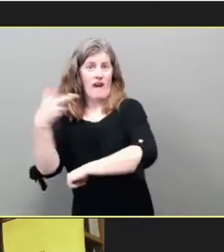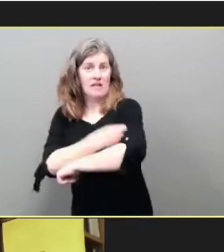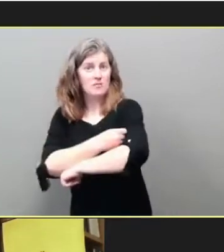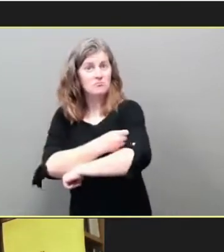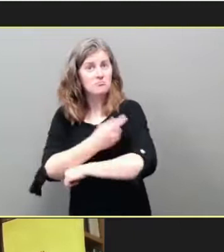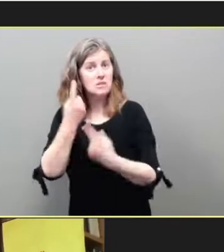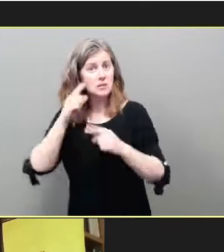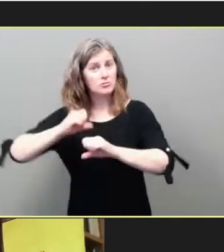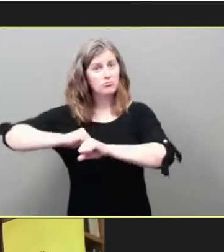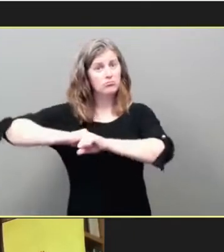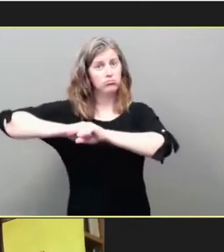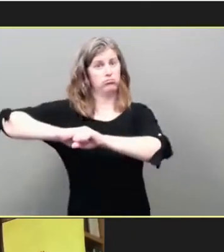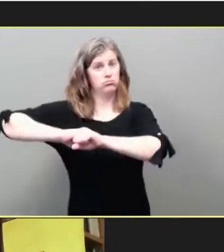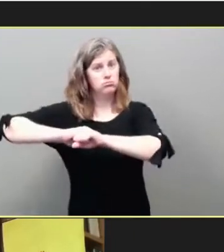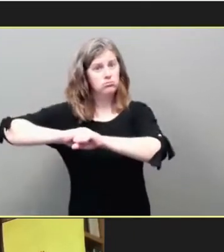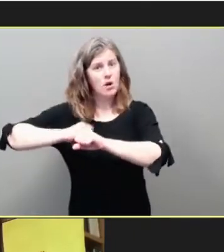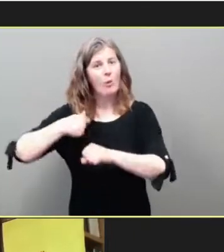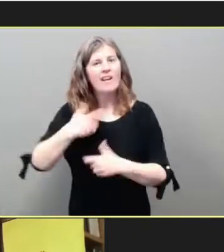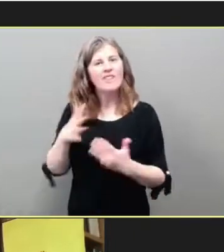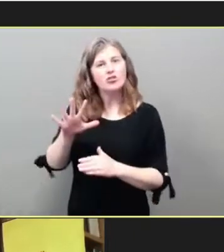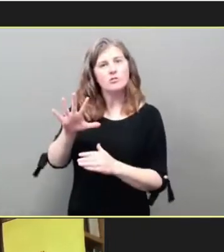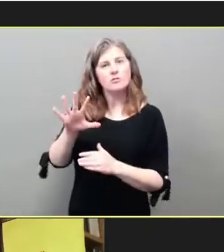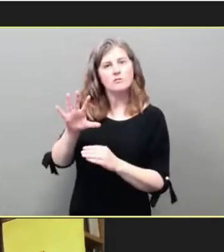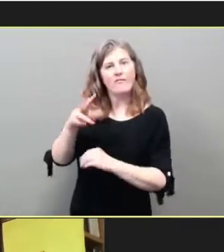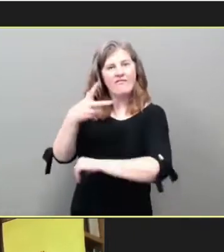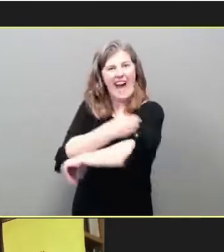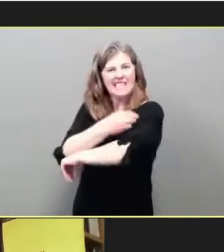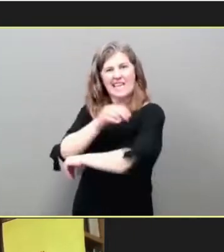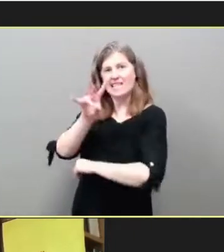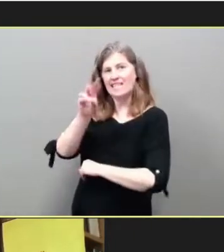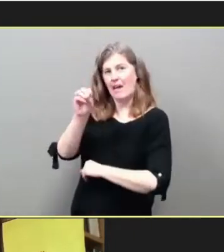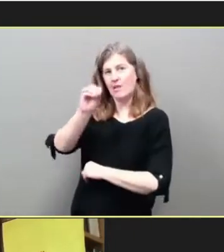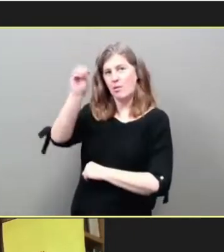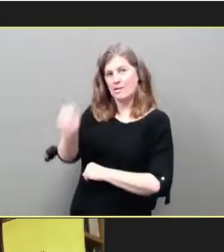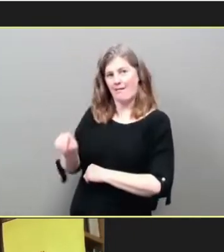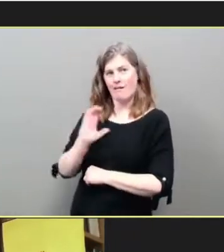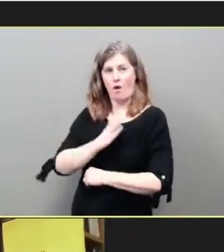Vaccinated 70 of registered teachers and the increase in cases with everyone